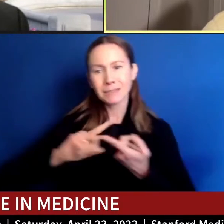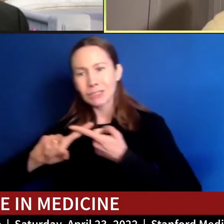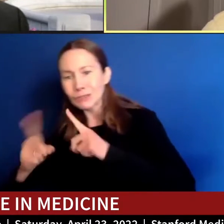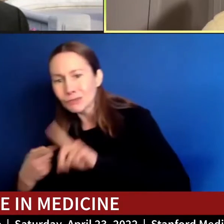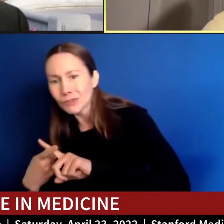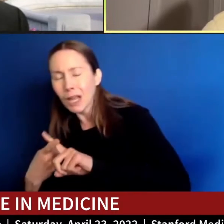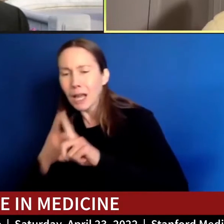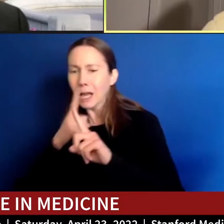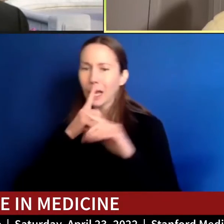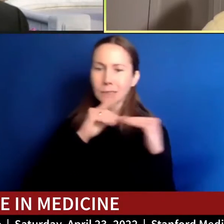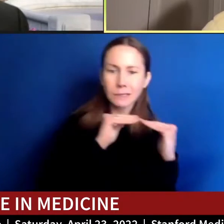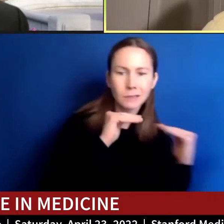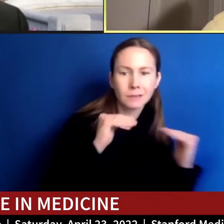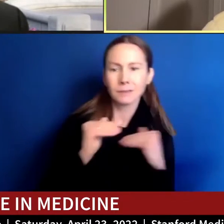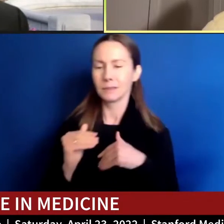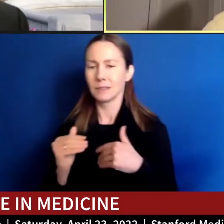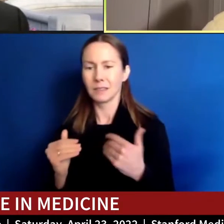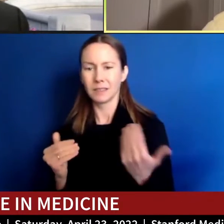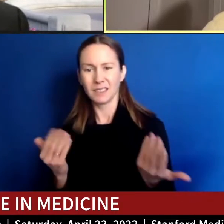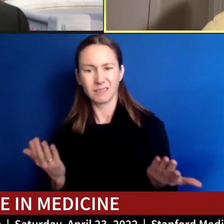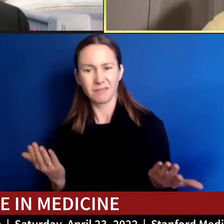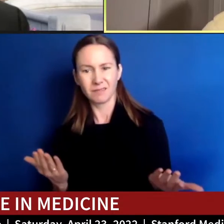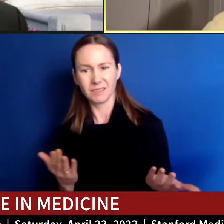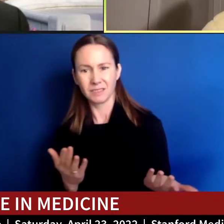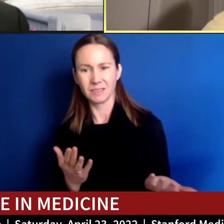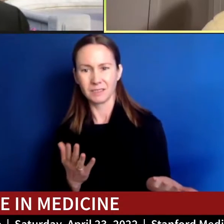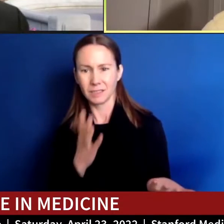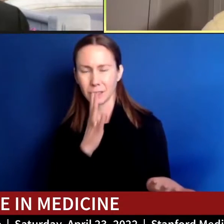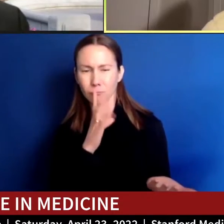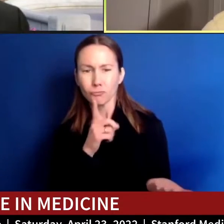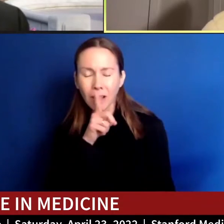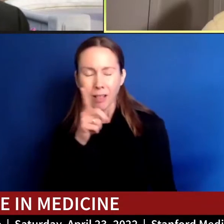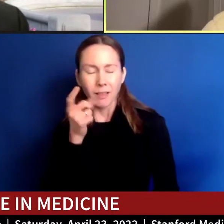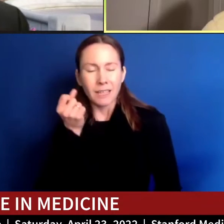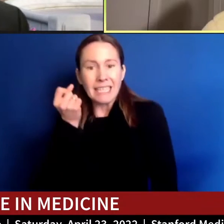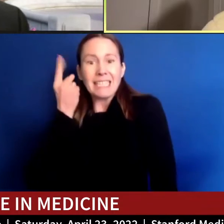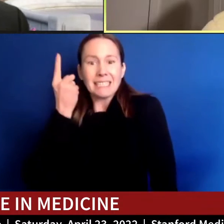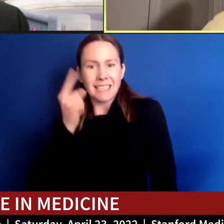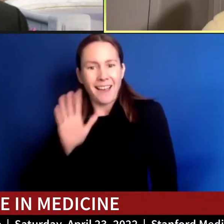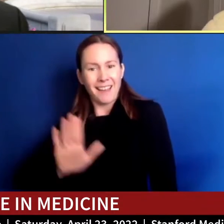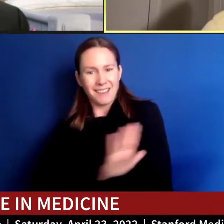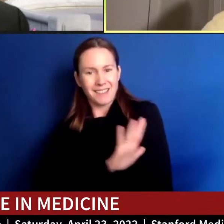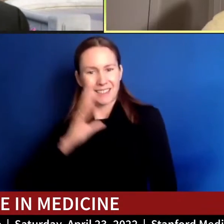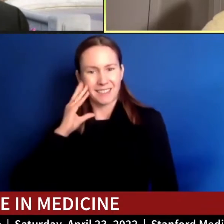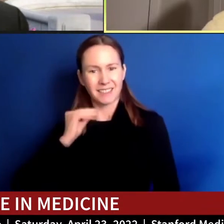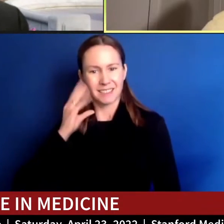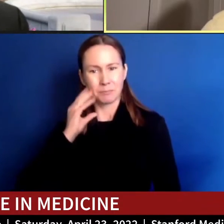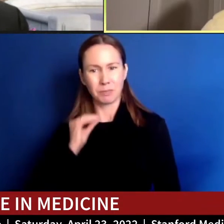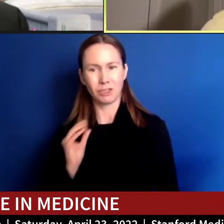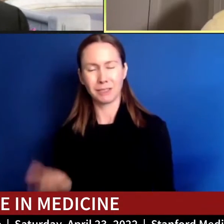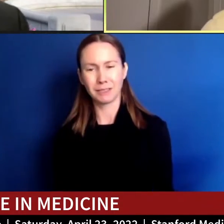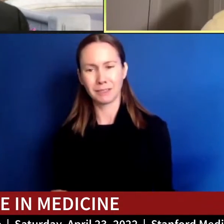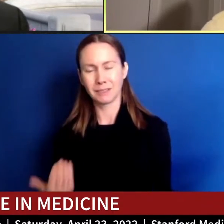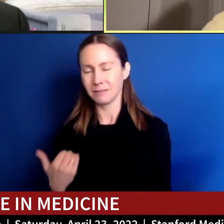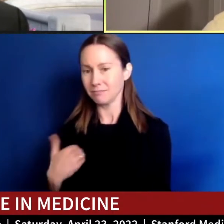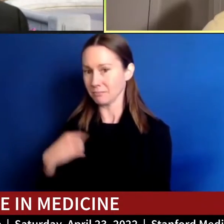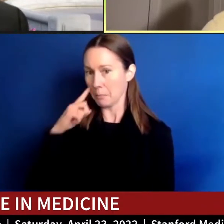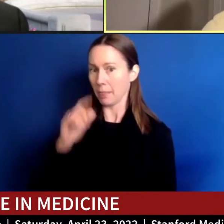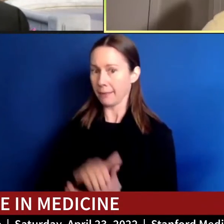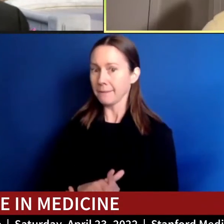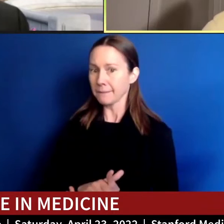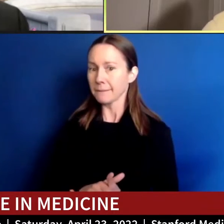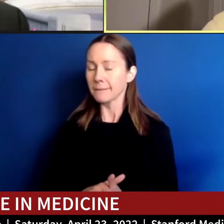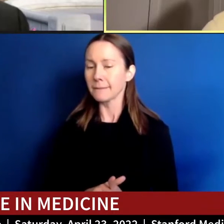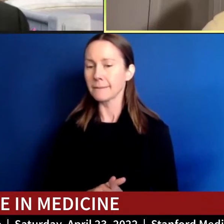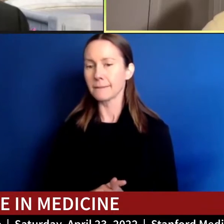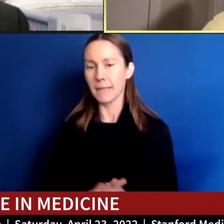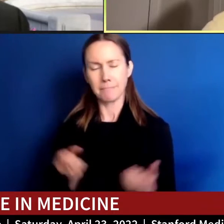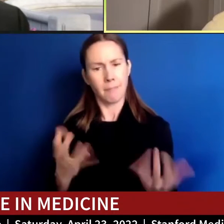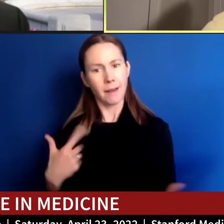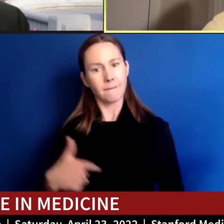You know pure insight. And I think… I think many of us have the solutions